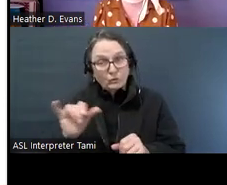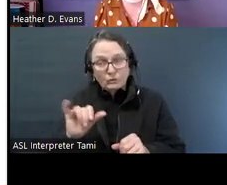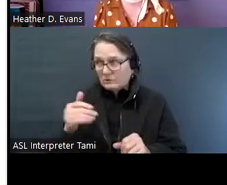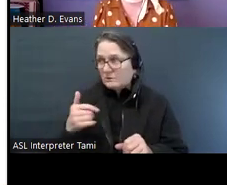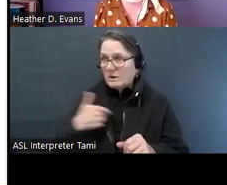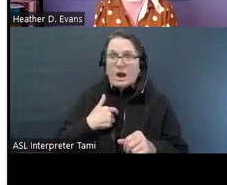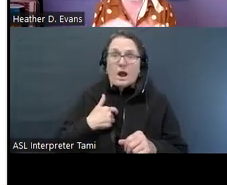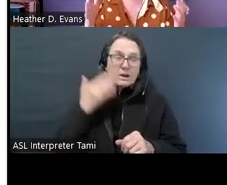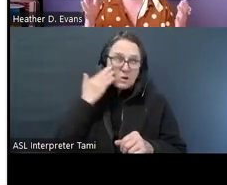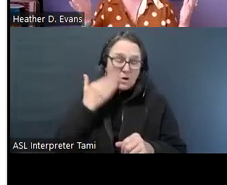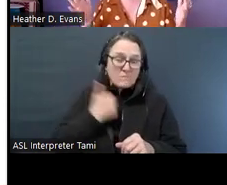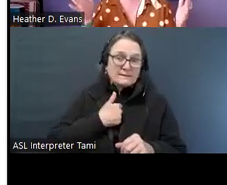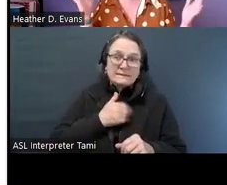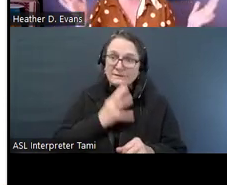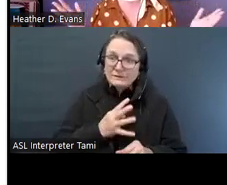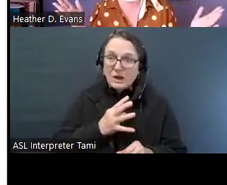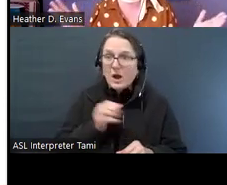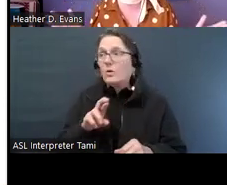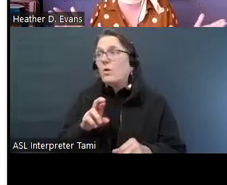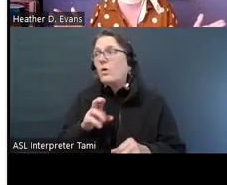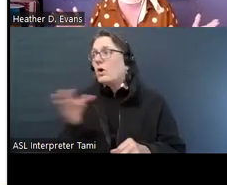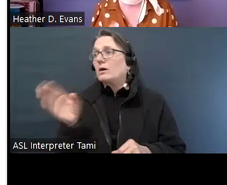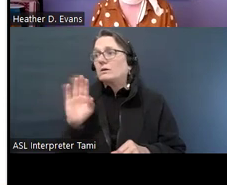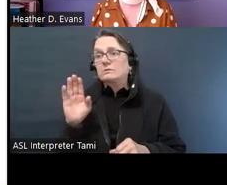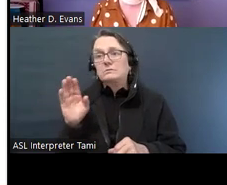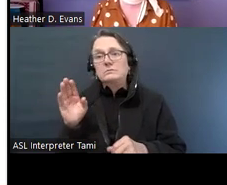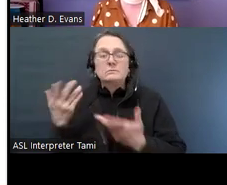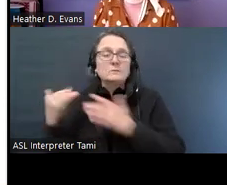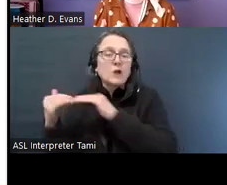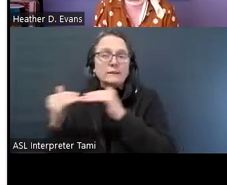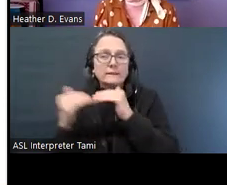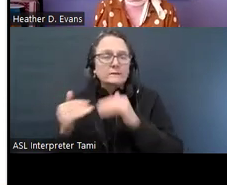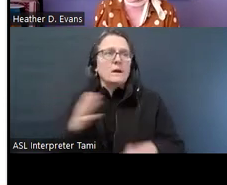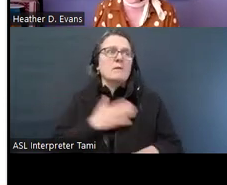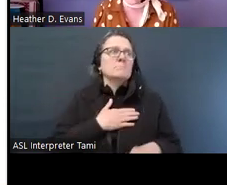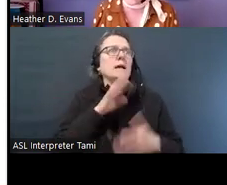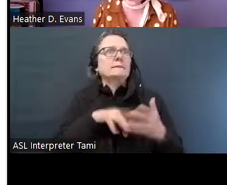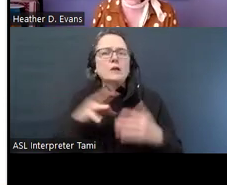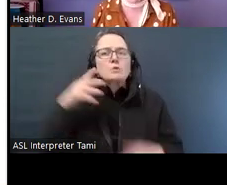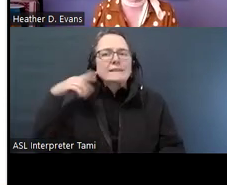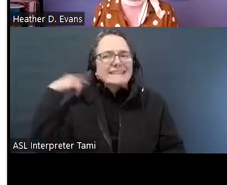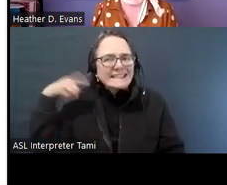to say things like, "Oh, my schedule is insane this week." Or, "I am so OCD today."